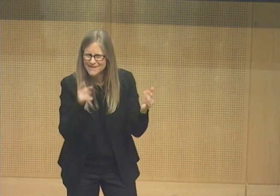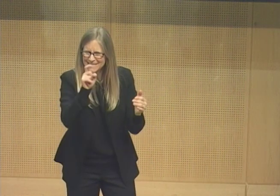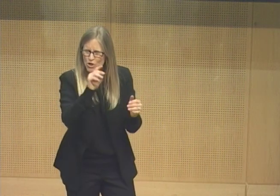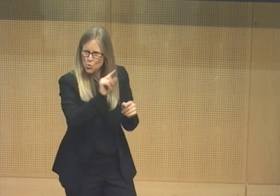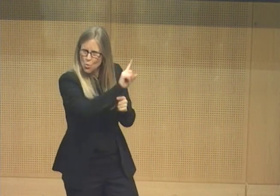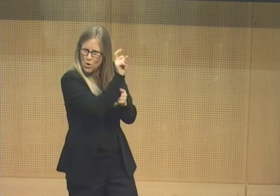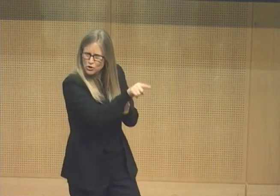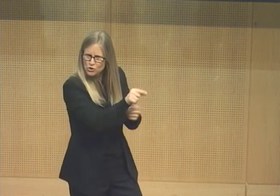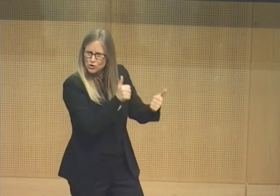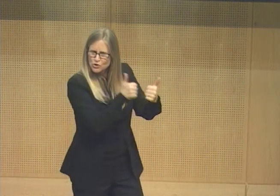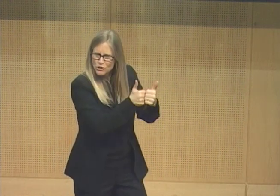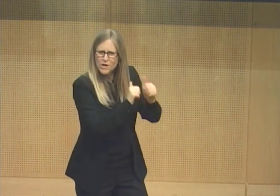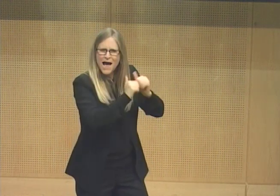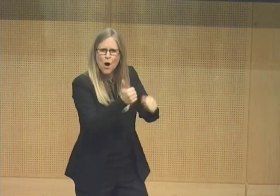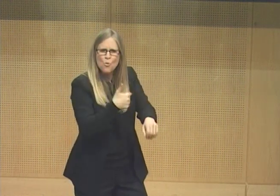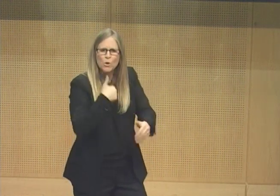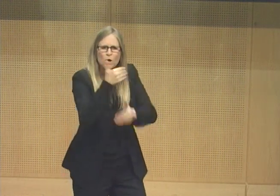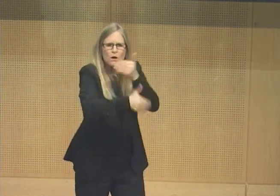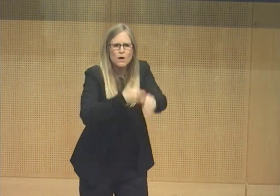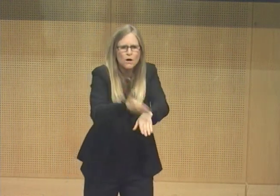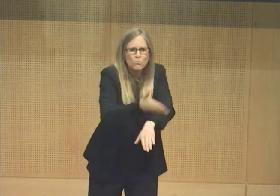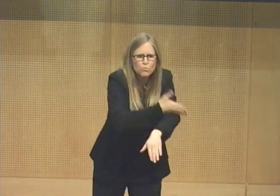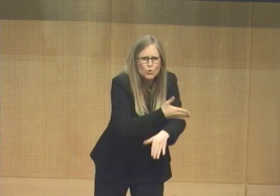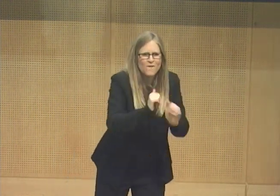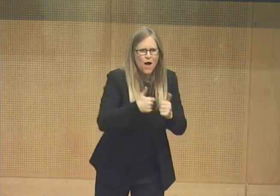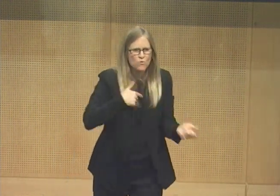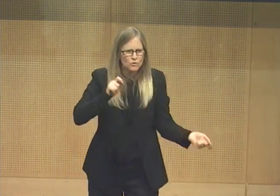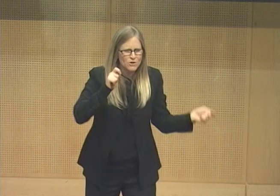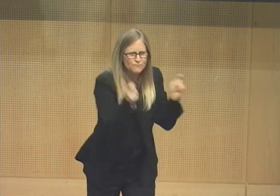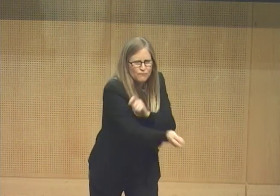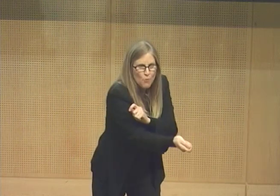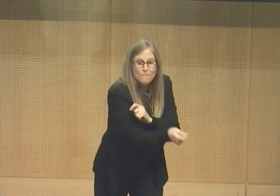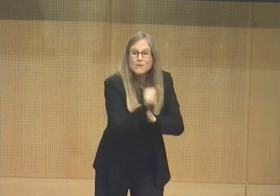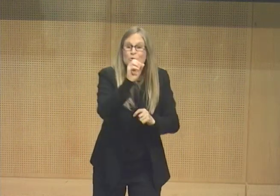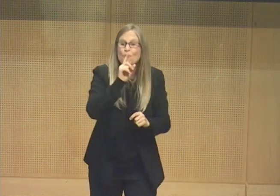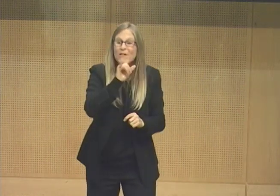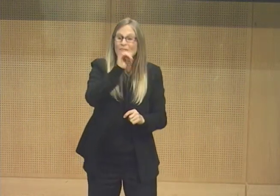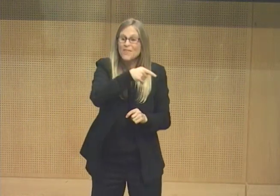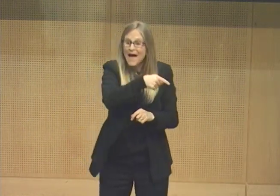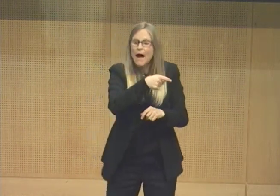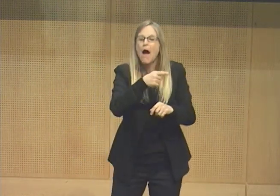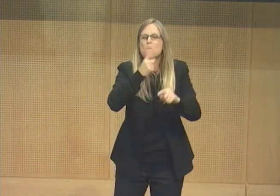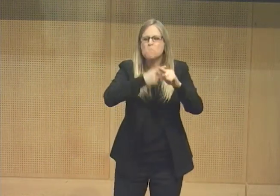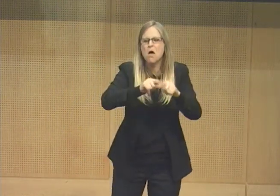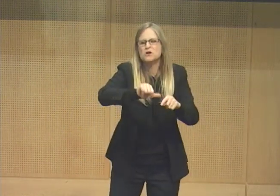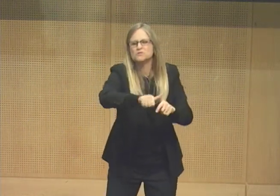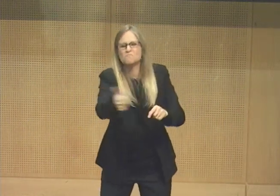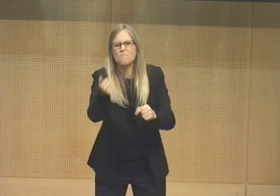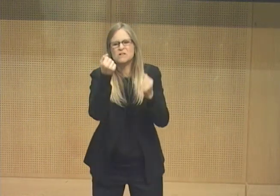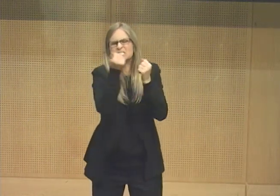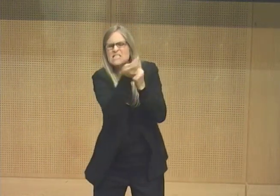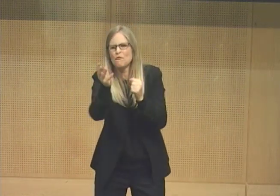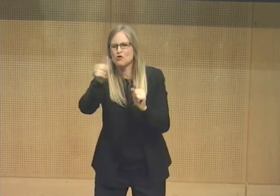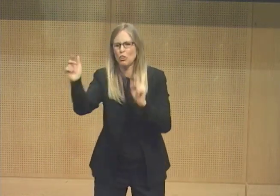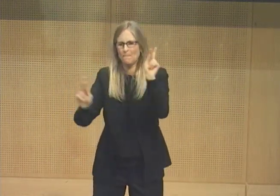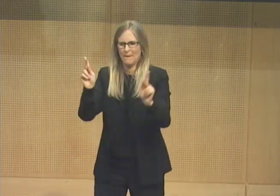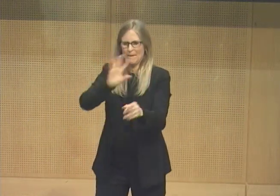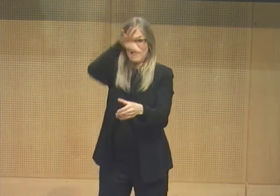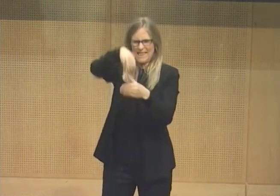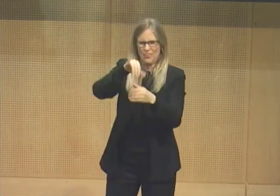We need to challenge-- how we label each other so that, as a society, we can improve ourselves.